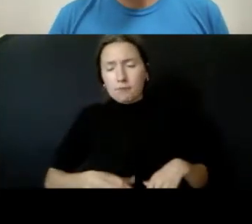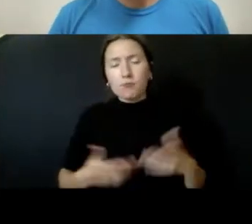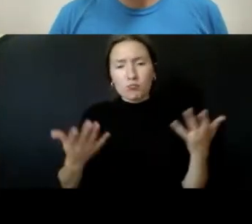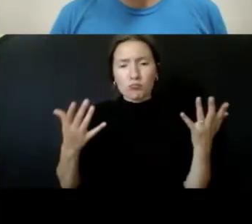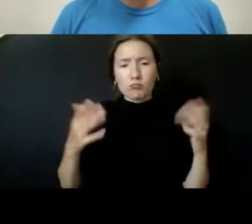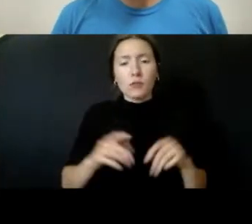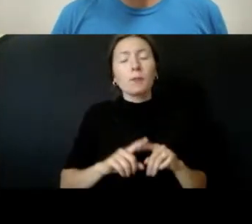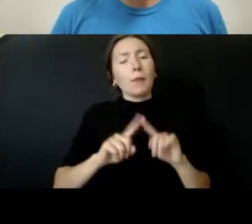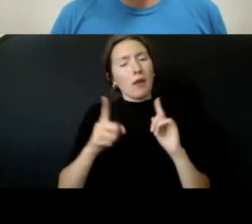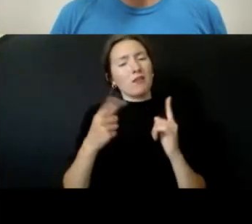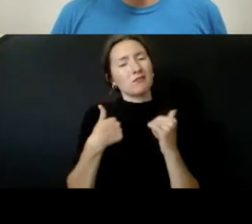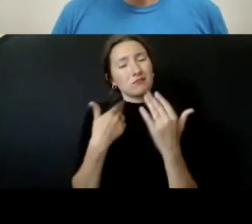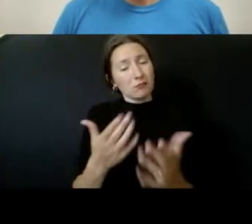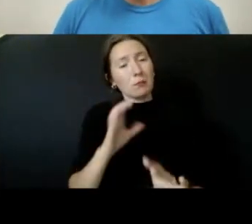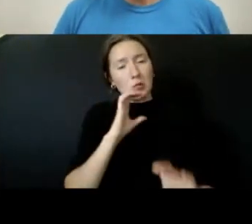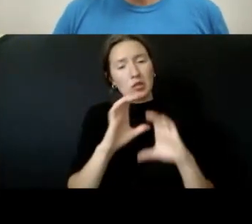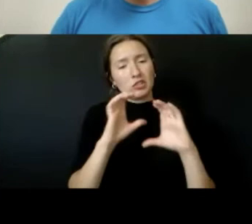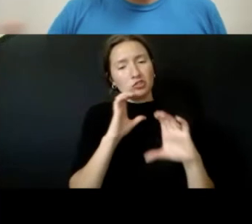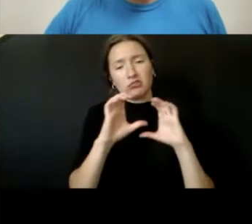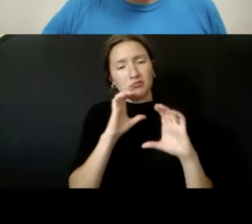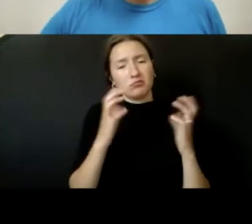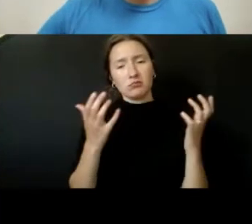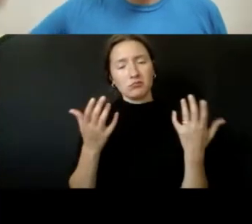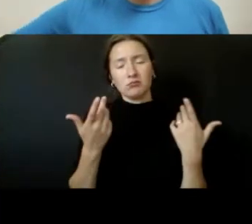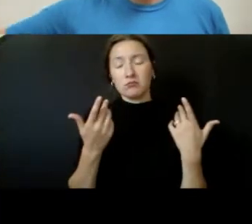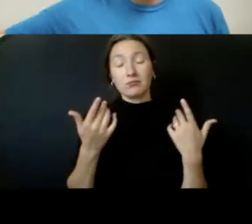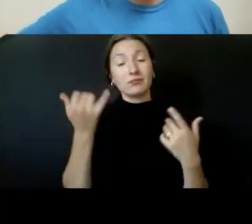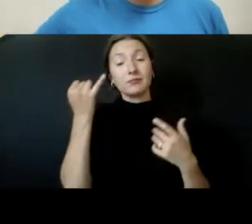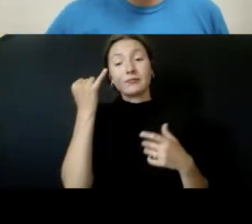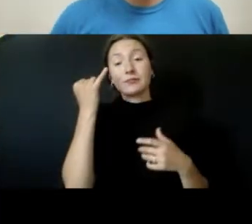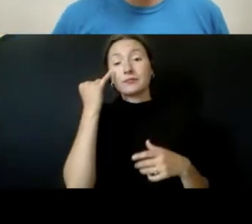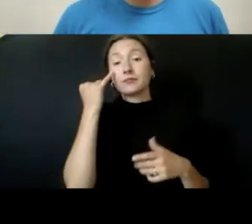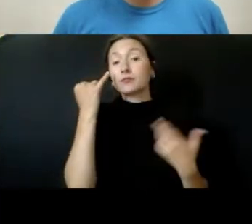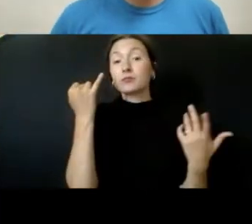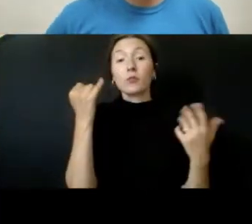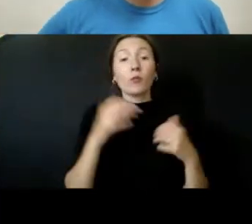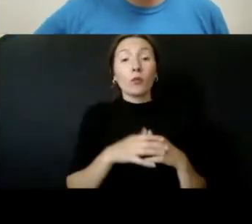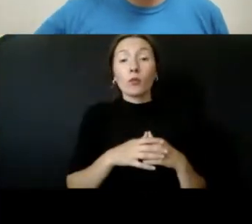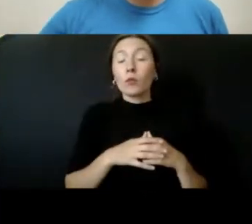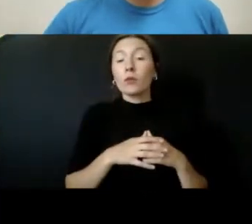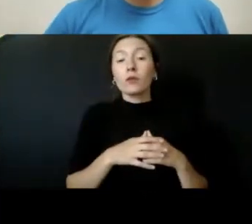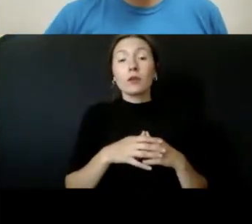stuff so that people can come in and say hey we found this in this content or i learned this thing